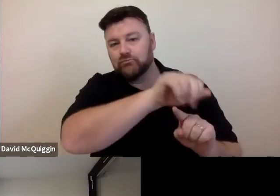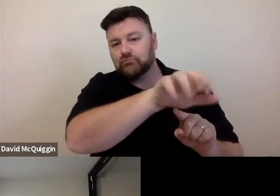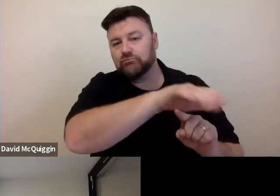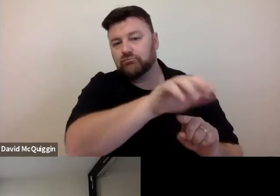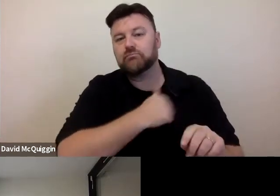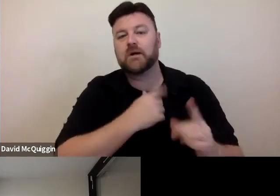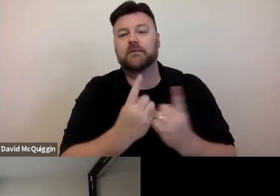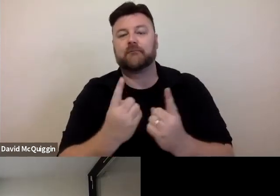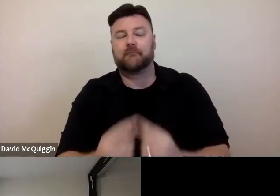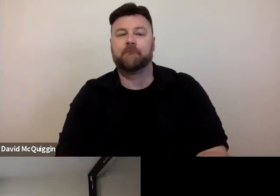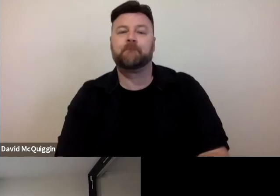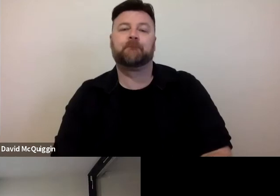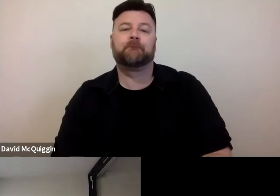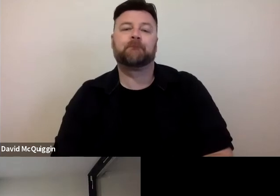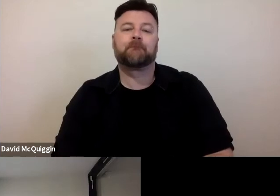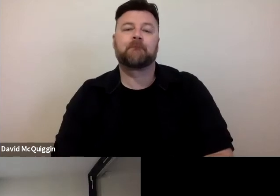It also worked the other things, when I